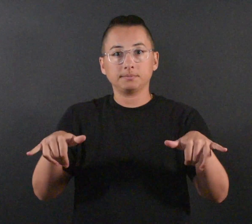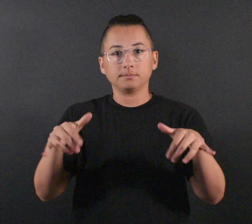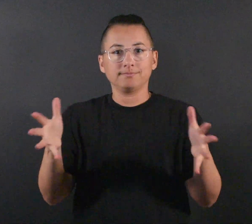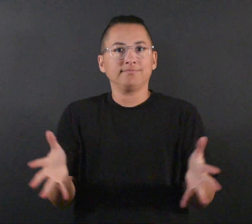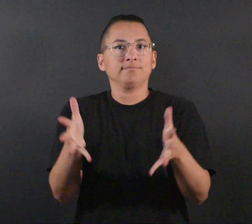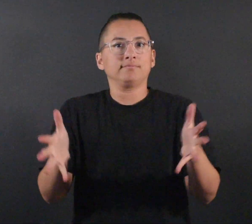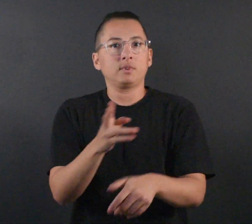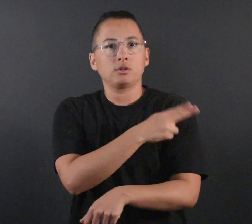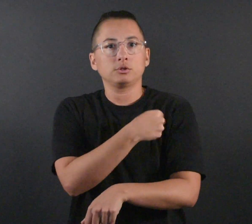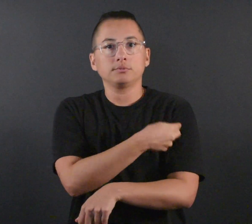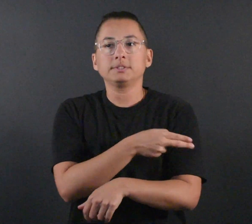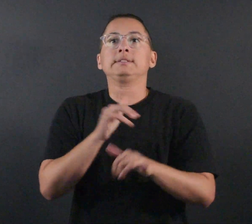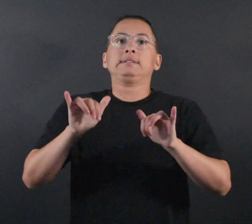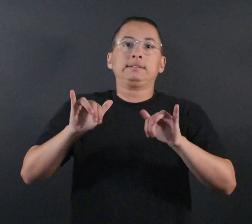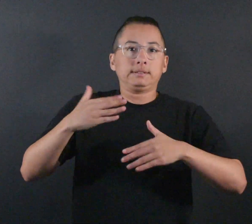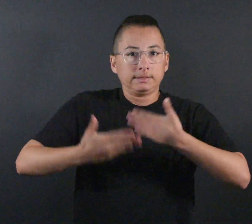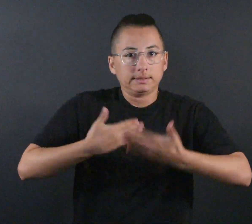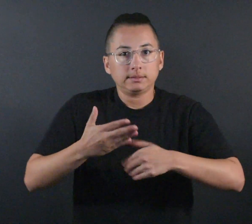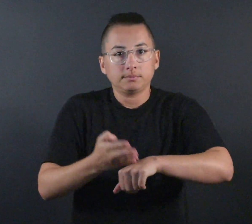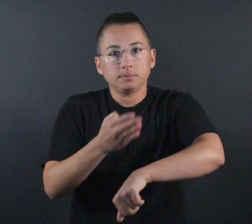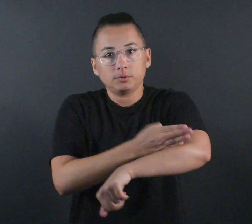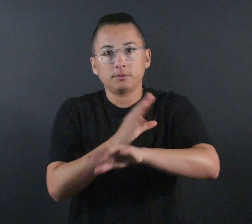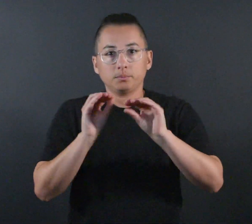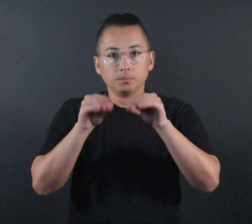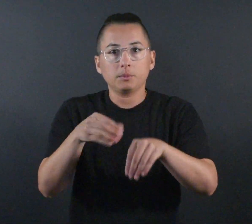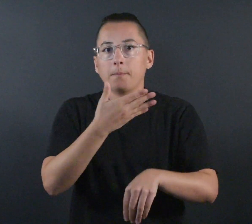has encouraged hospitals to implement best practices.